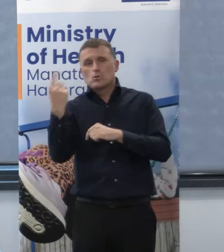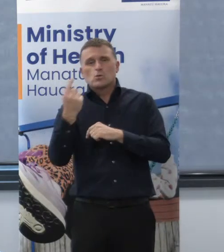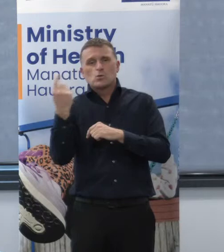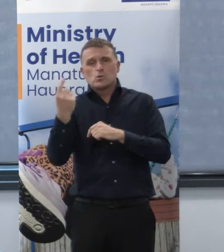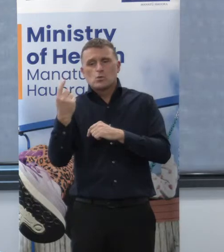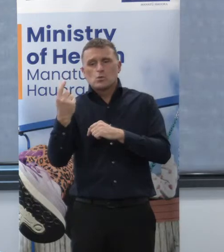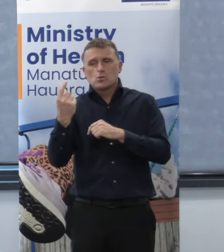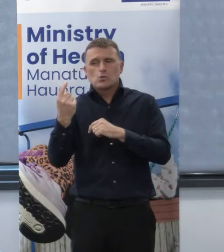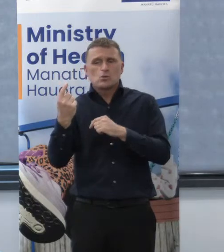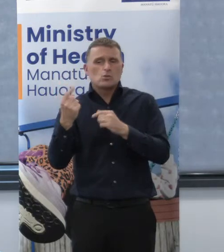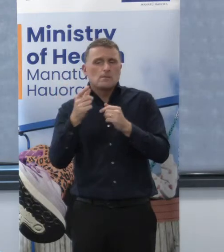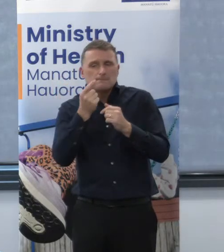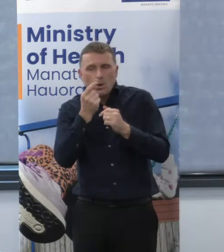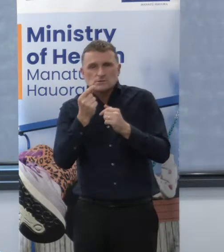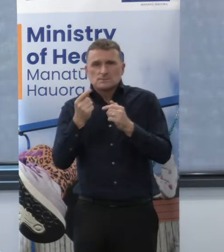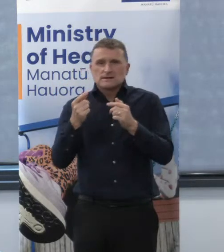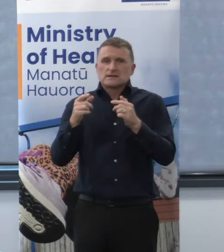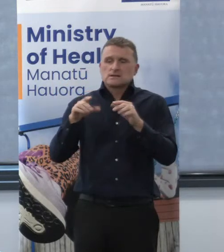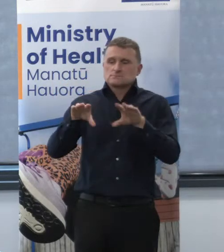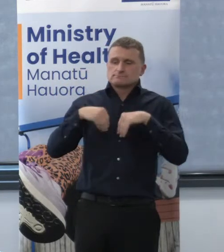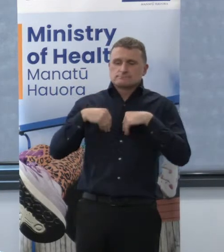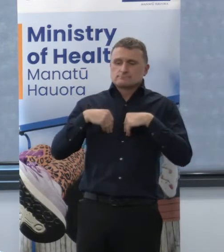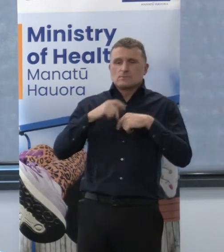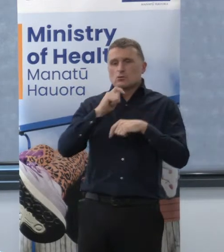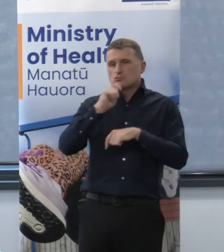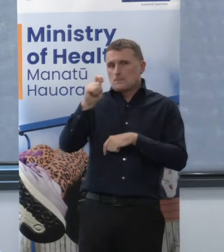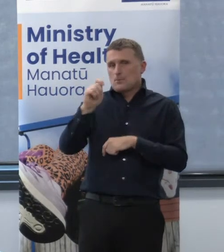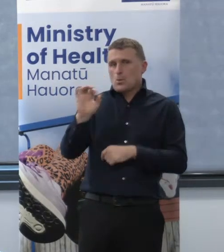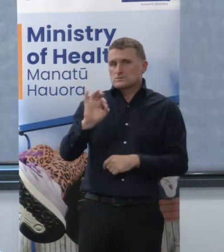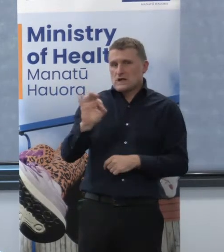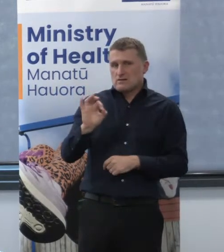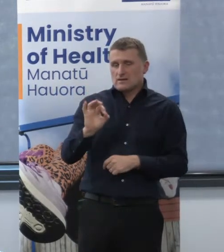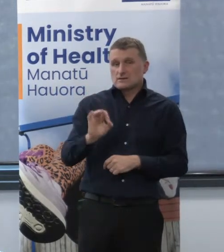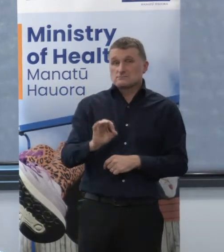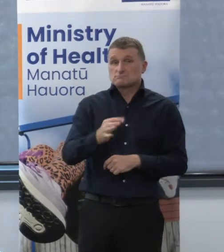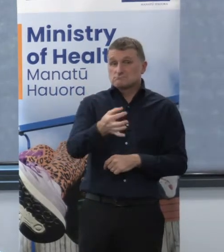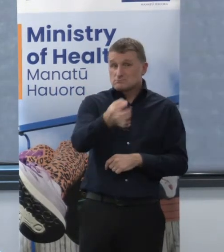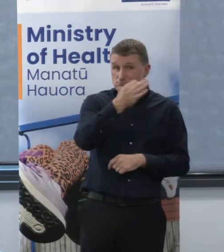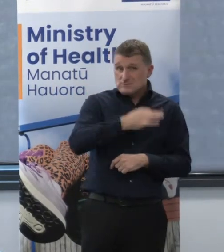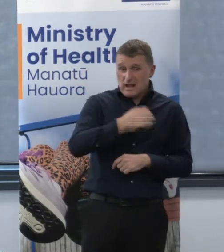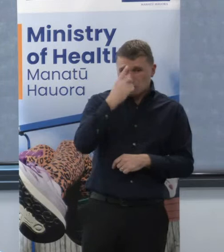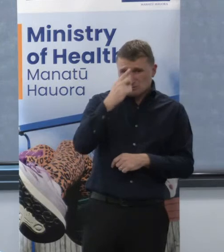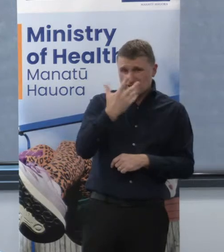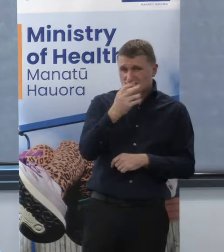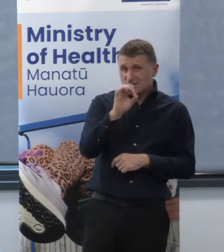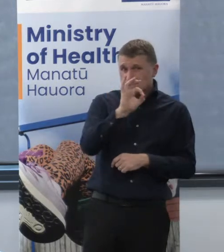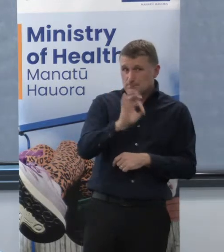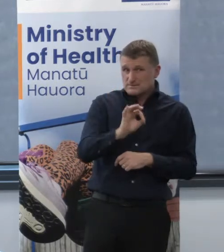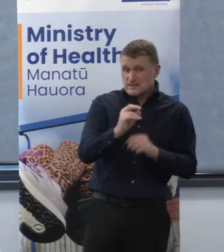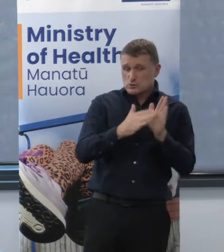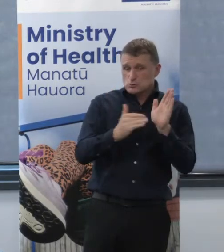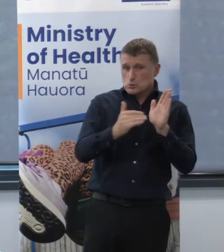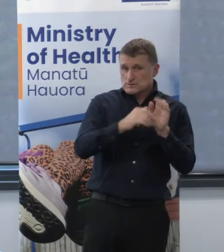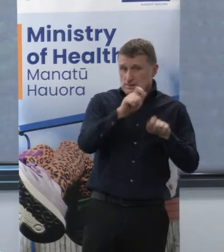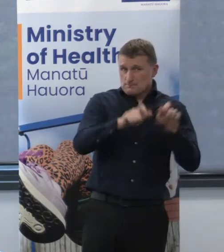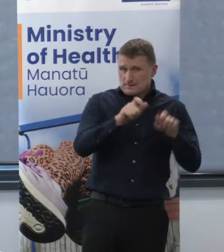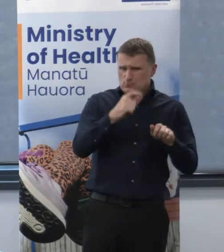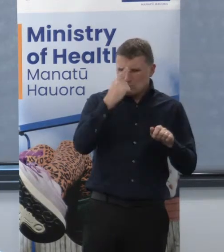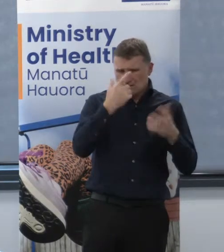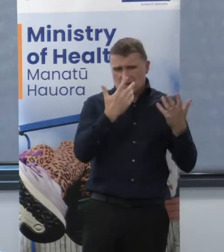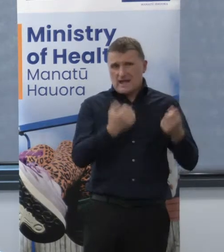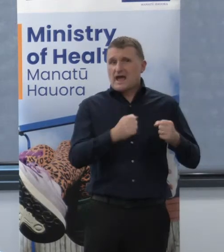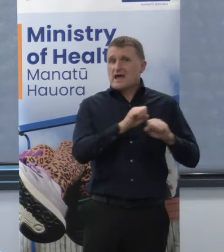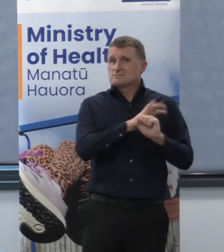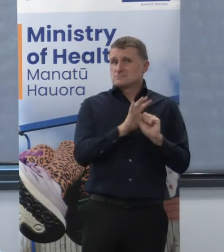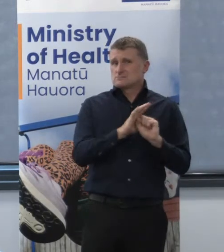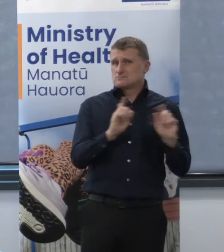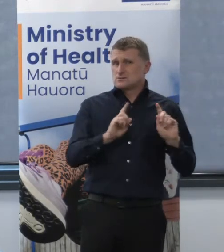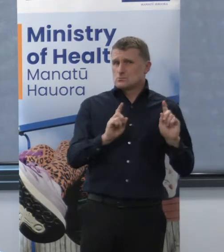they try and give an estimate